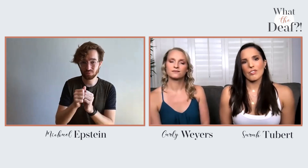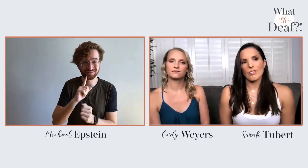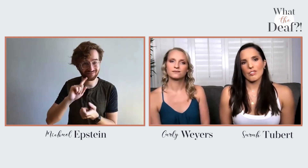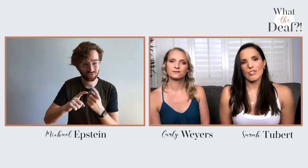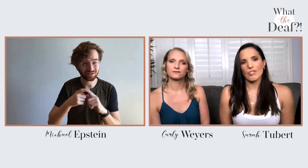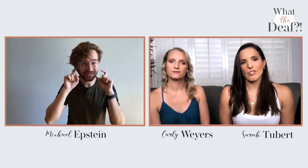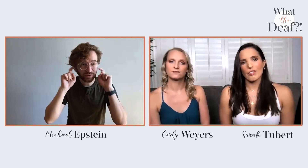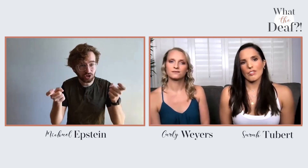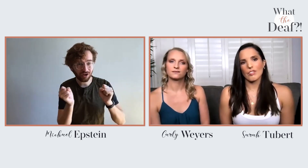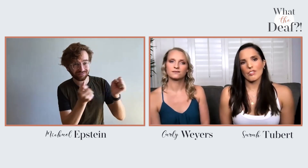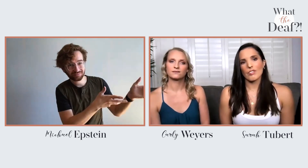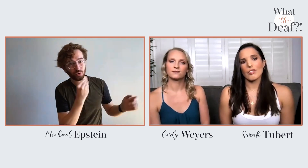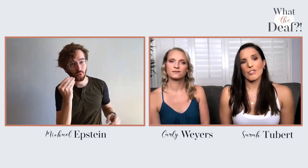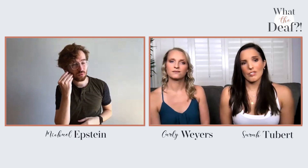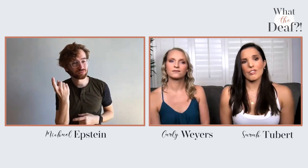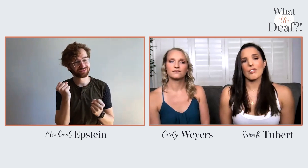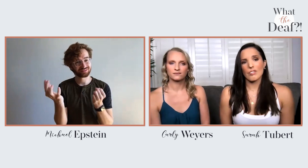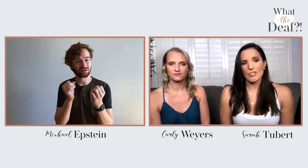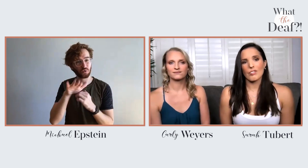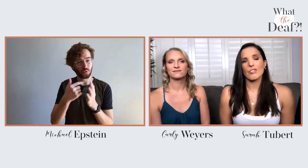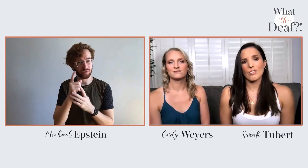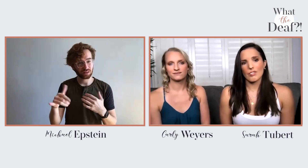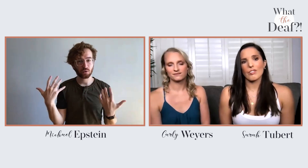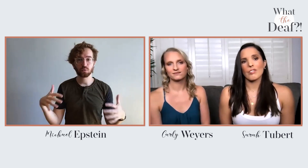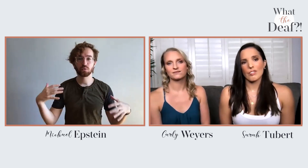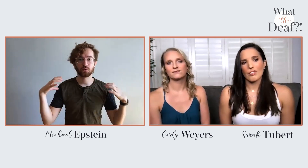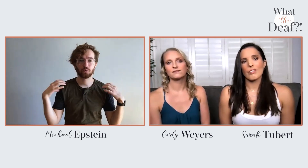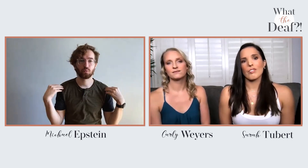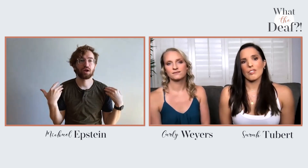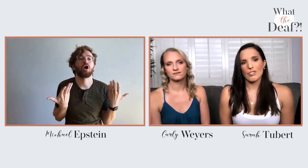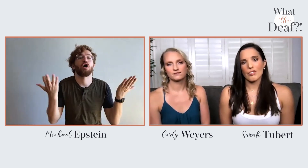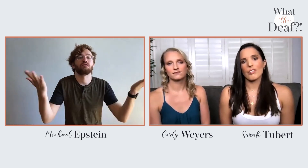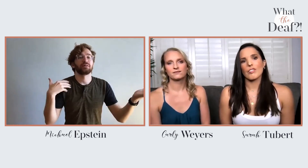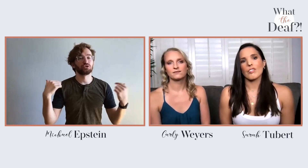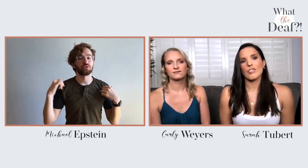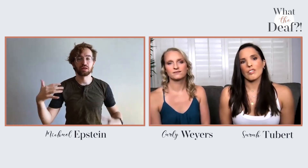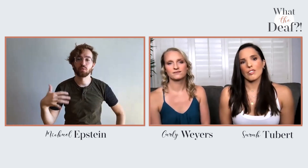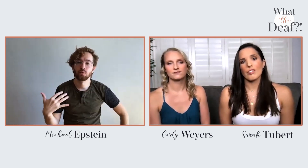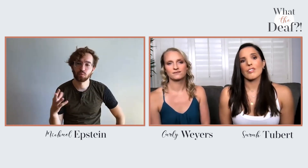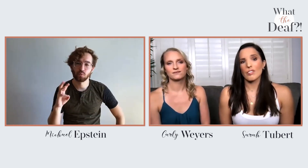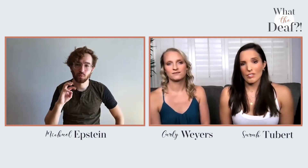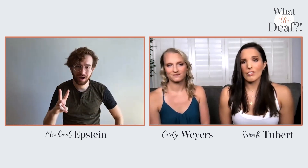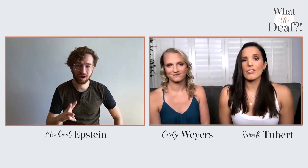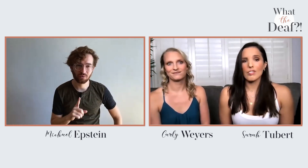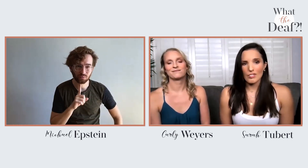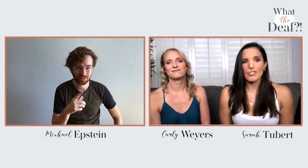and I leave my hearing aids behind, it's a burden that has been lifted. I feel so much lighter in that space, in that environment,